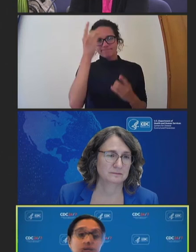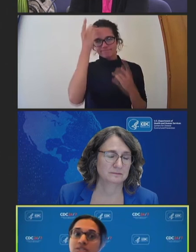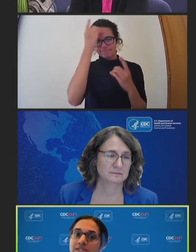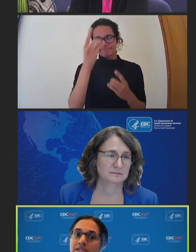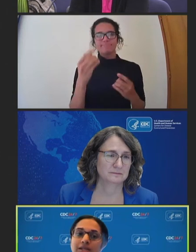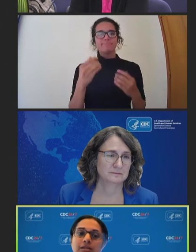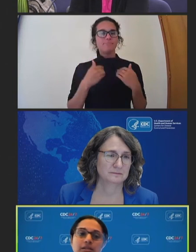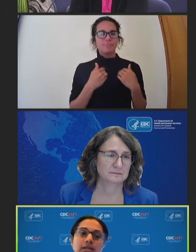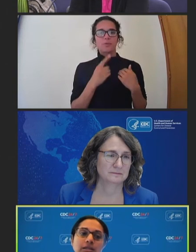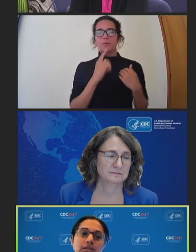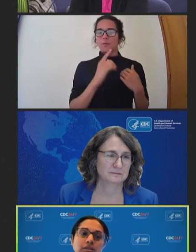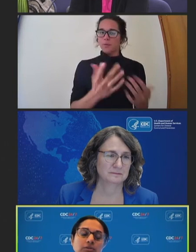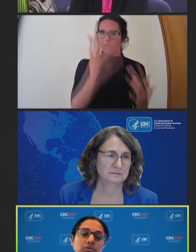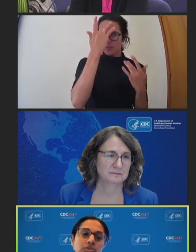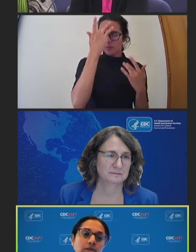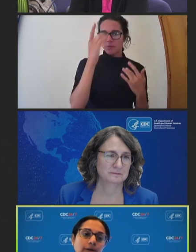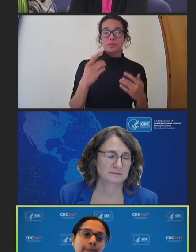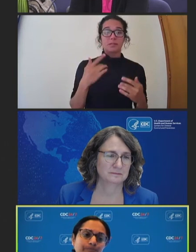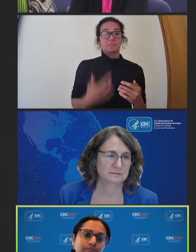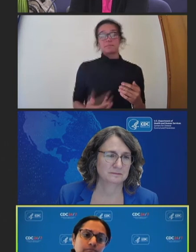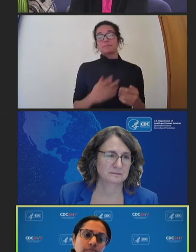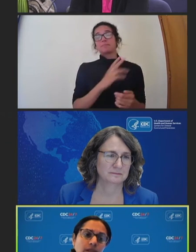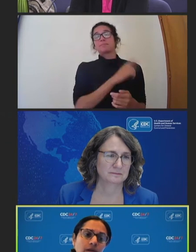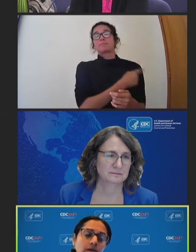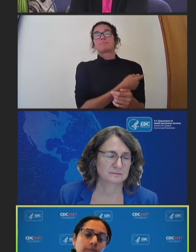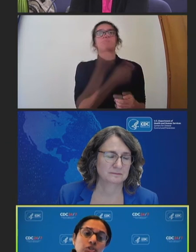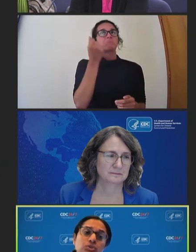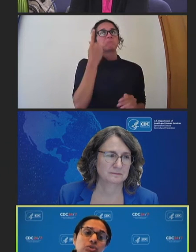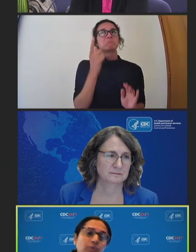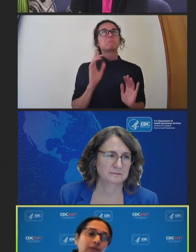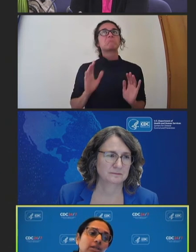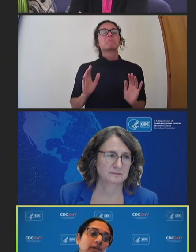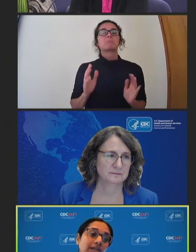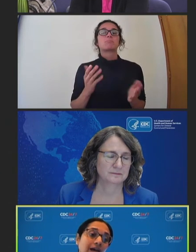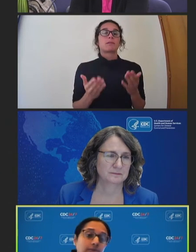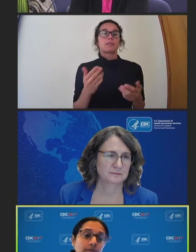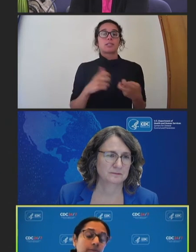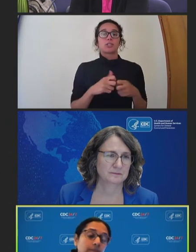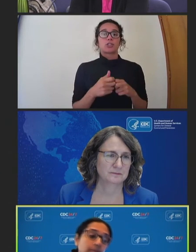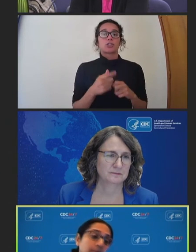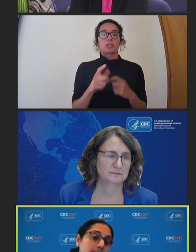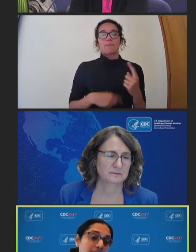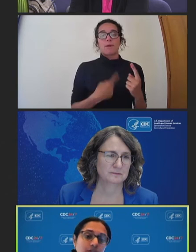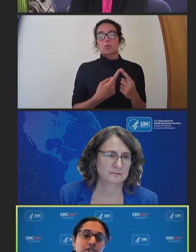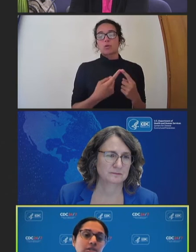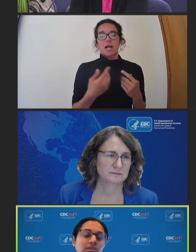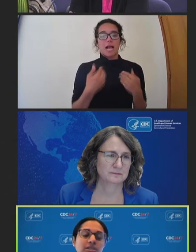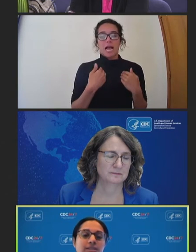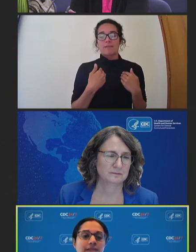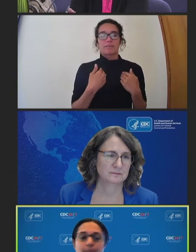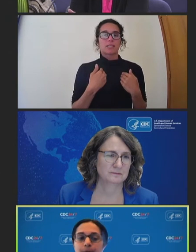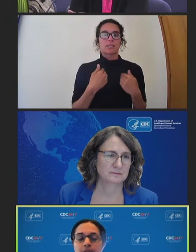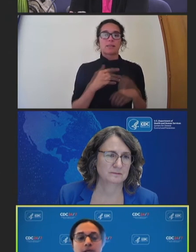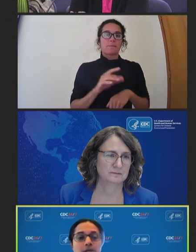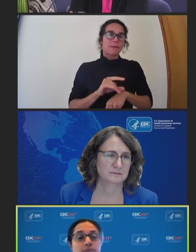I understand that there's issues surrounding like having pigmentation and things like that.